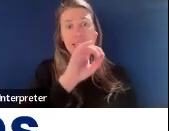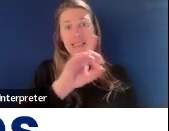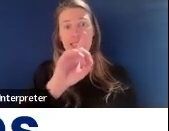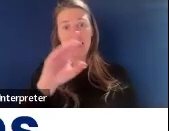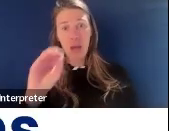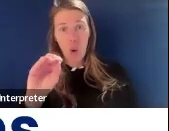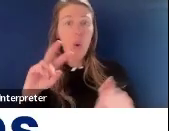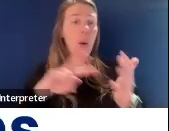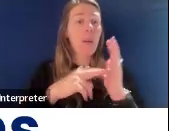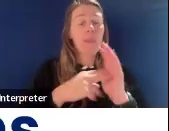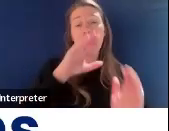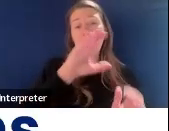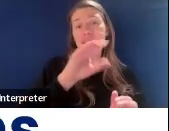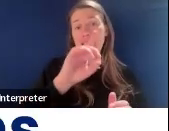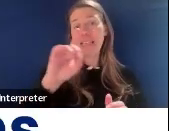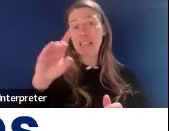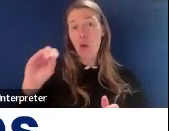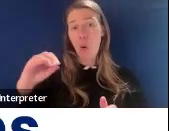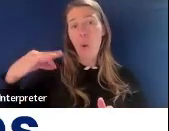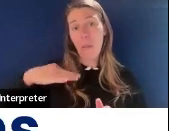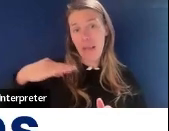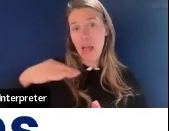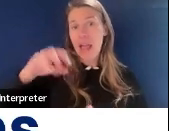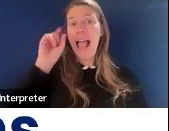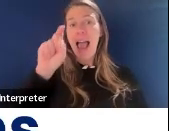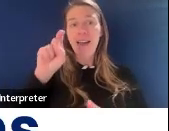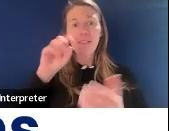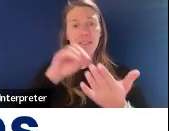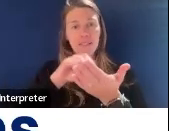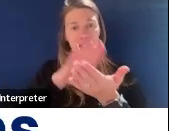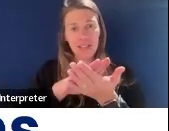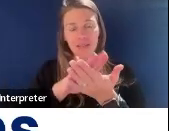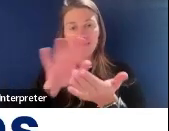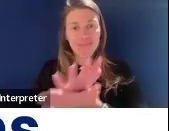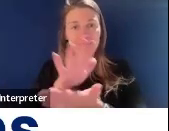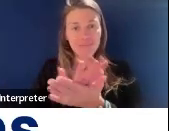And that means that CDO applications have to include documentation that the CDO has